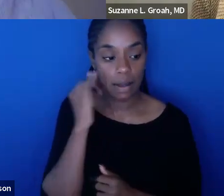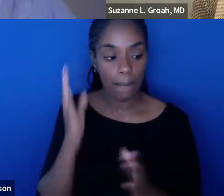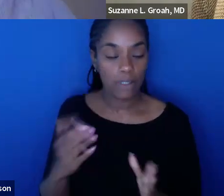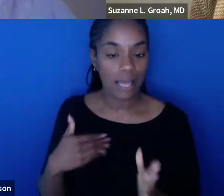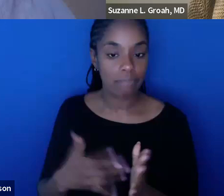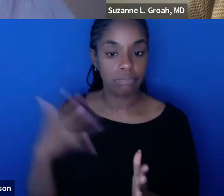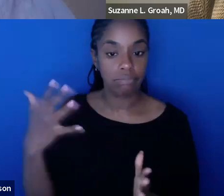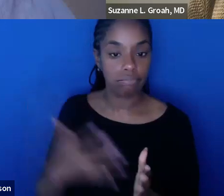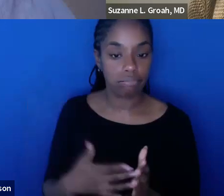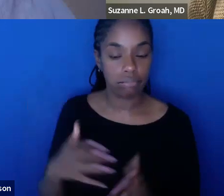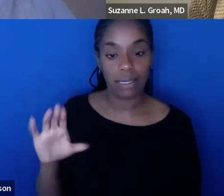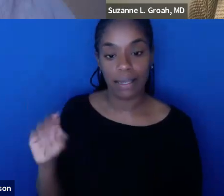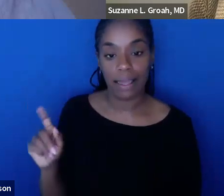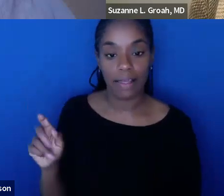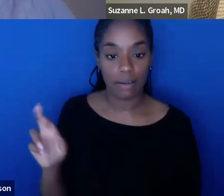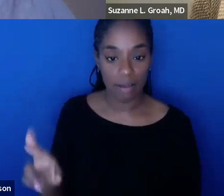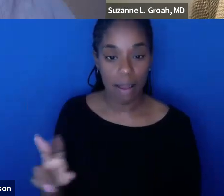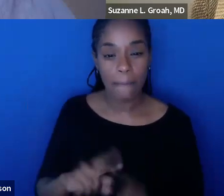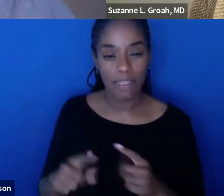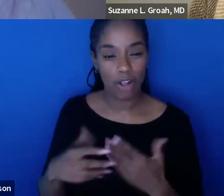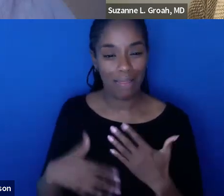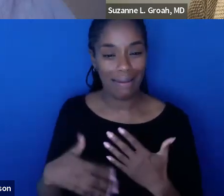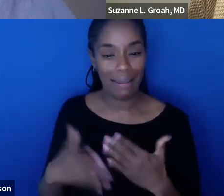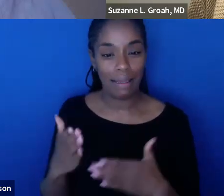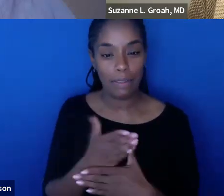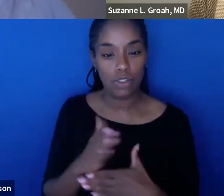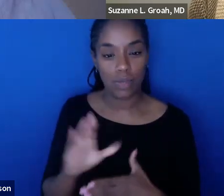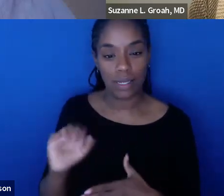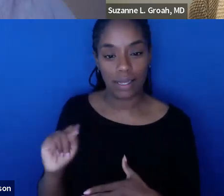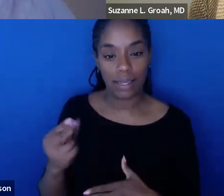is having leaking between caths and either increased spasticity or a fever.